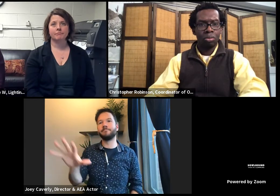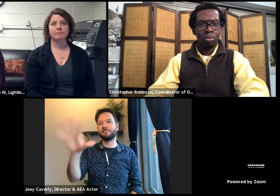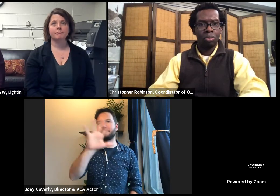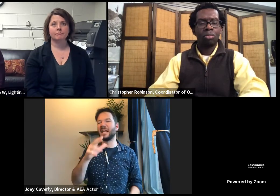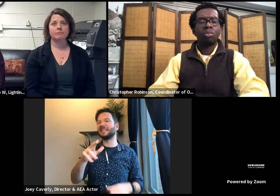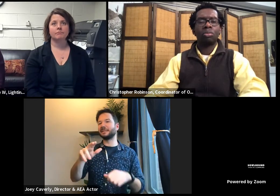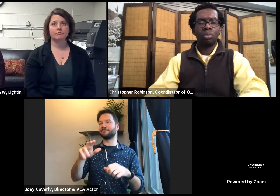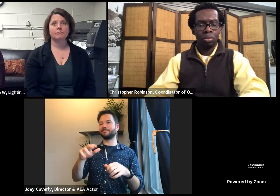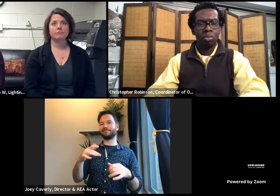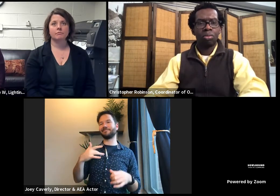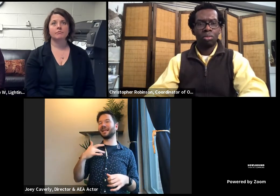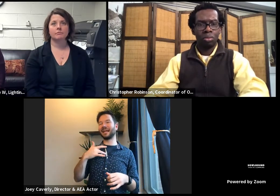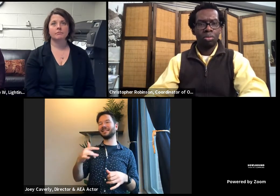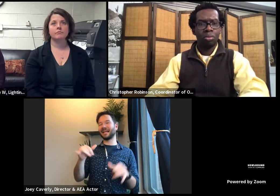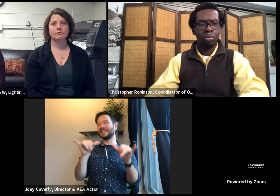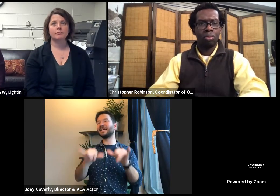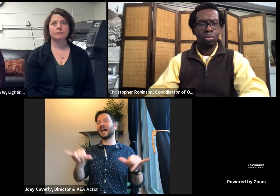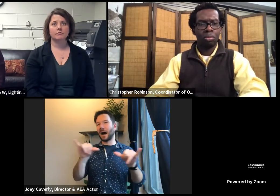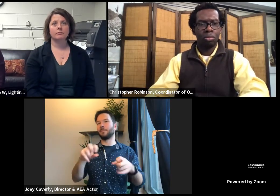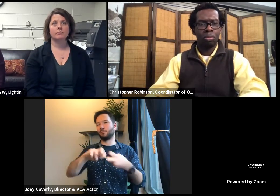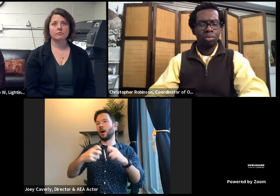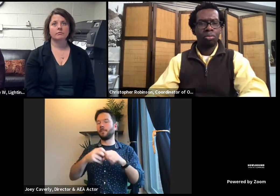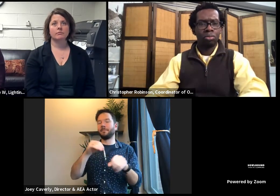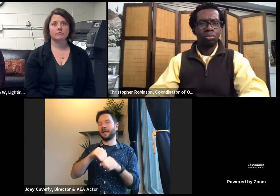And I've met some interpreters like that.